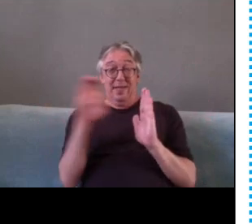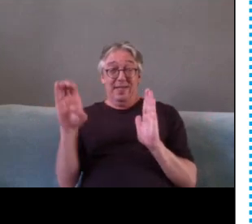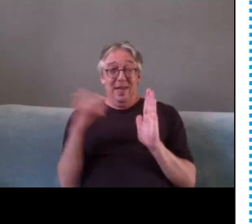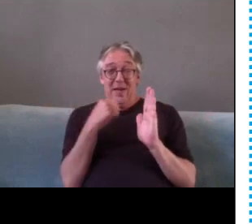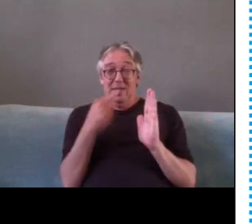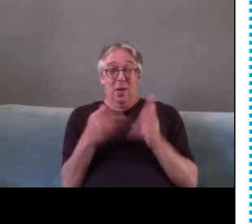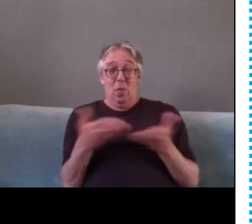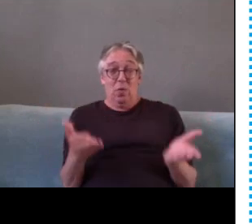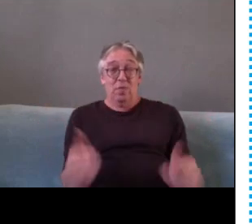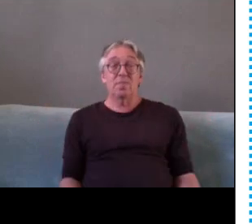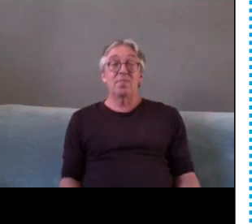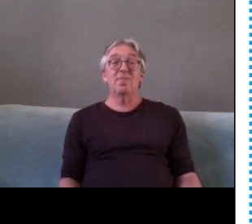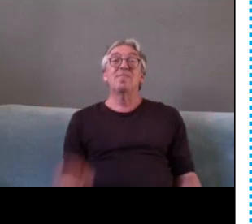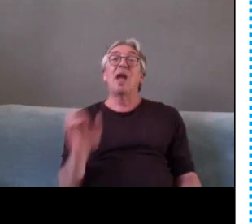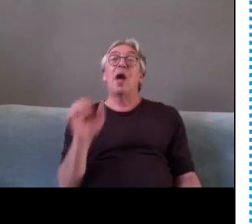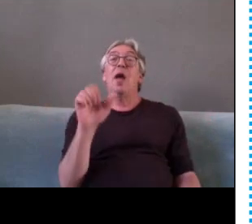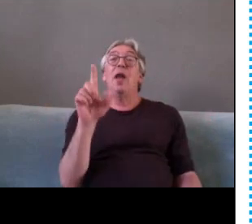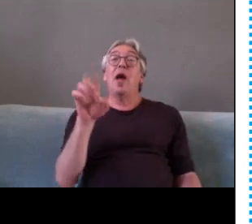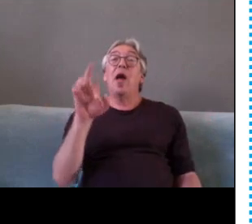Here there are different aspects.